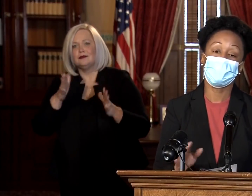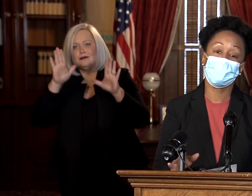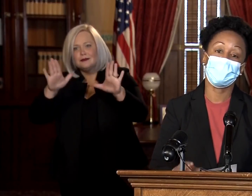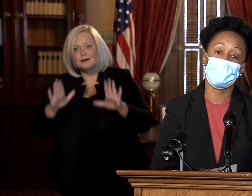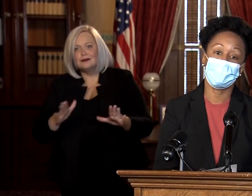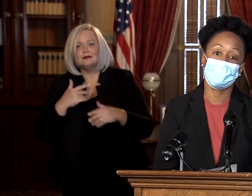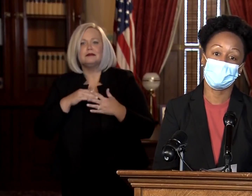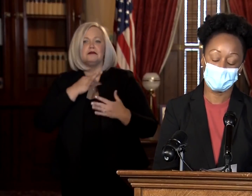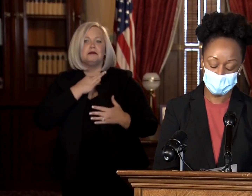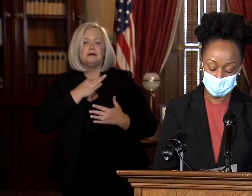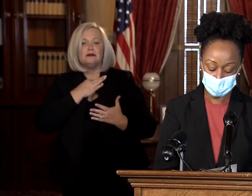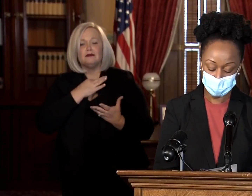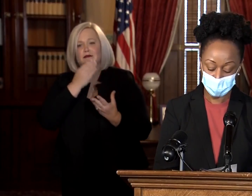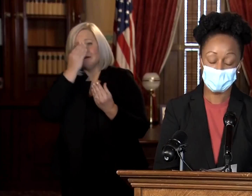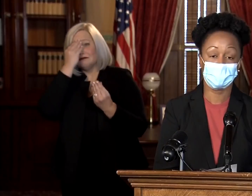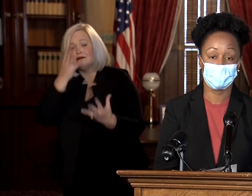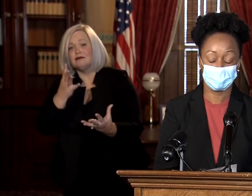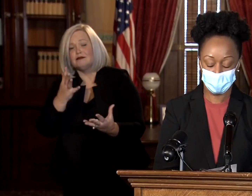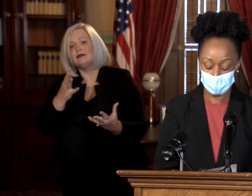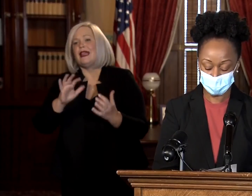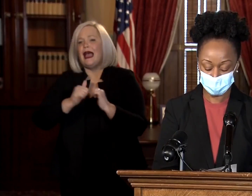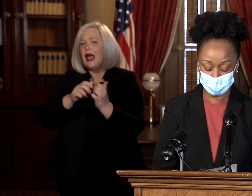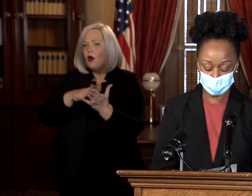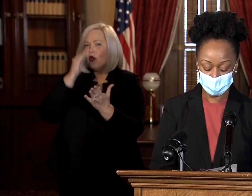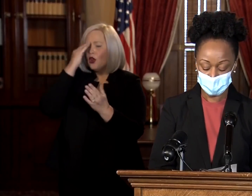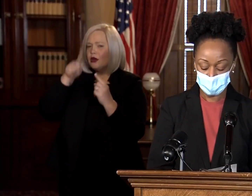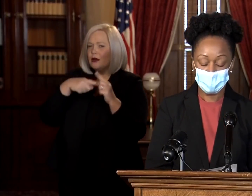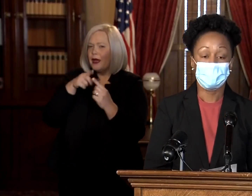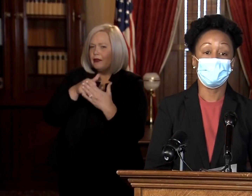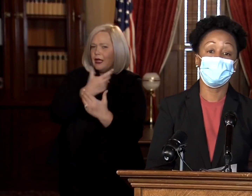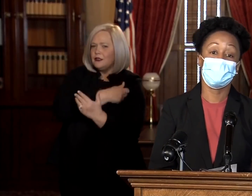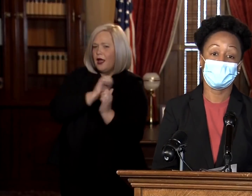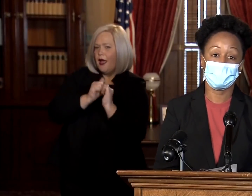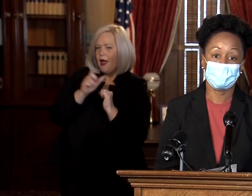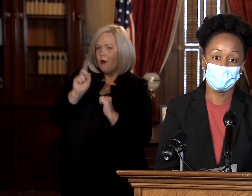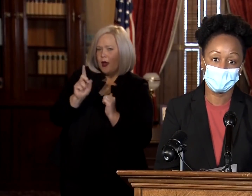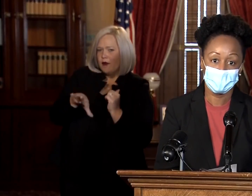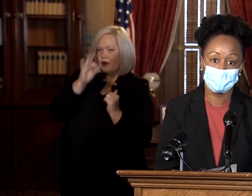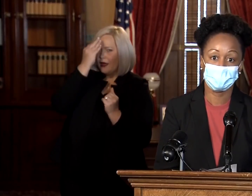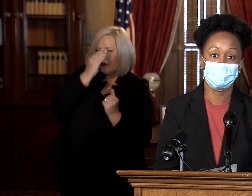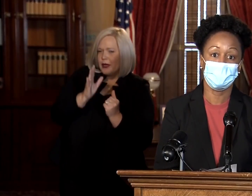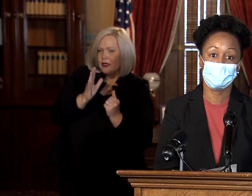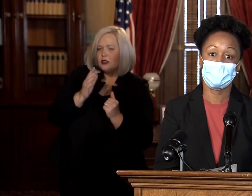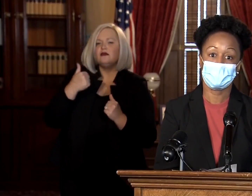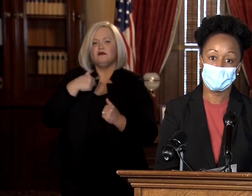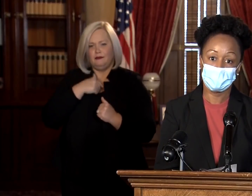the Vaccines and it’s OK. It’s actually a good thing to It’s actually a good thing to have questions, but I also want have questions, but I also want people to know where to go for people to know where to go for answers.